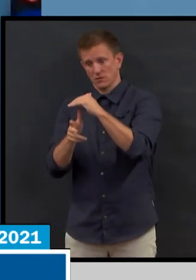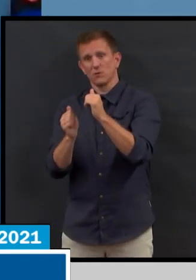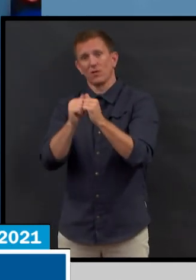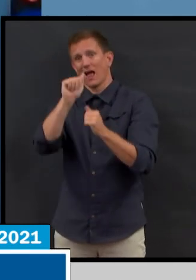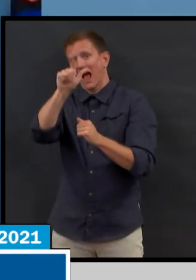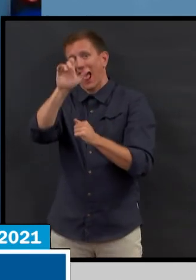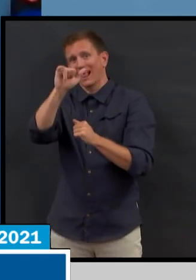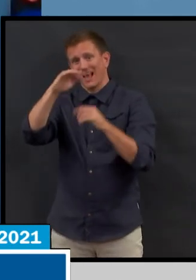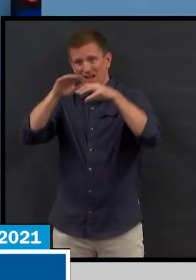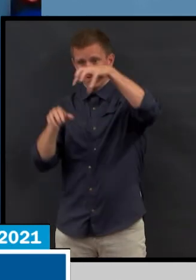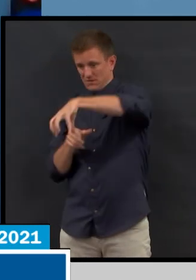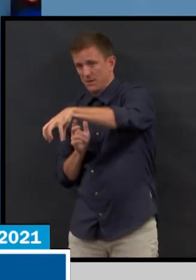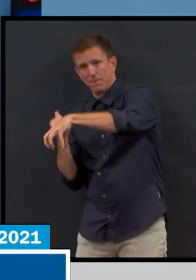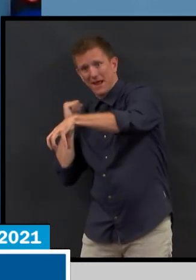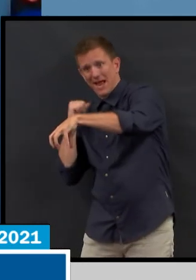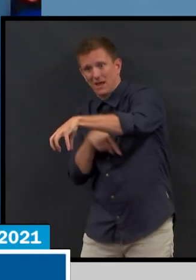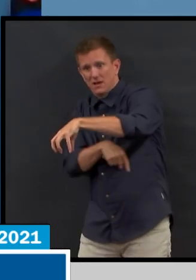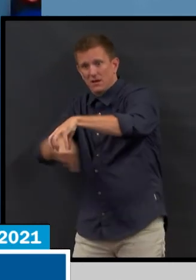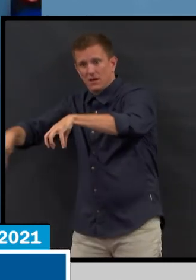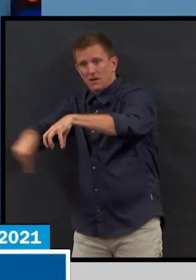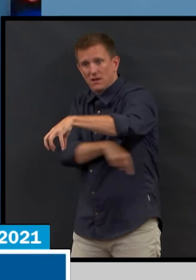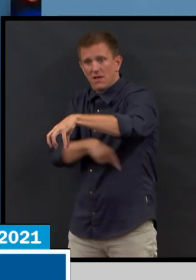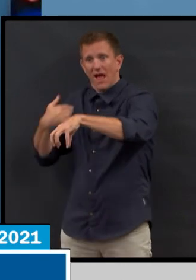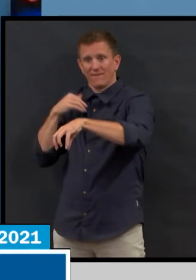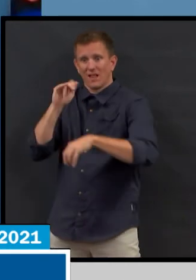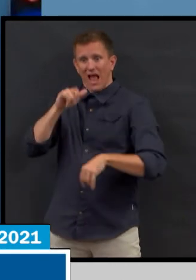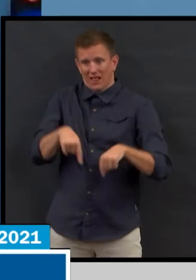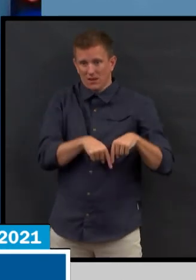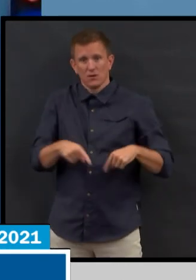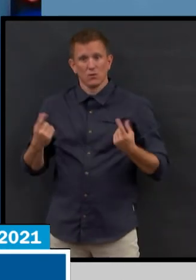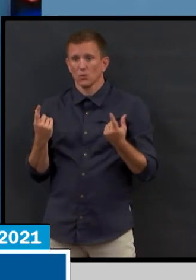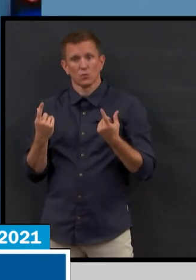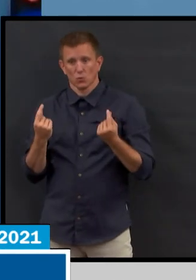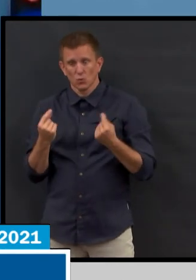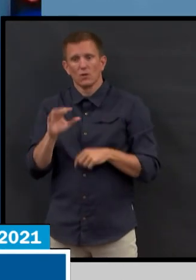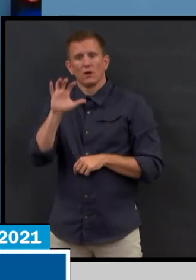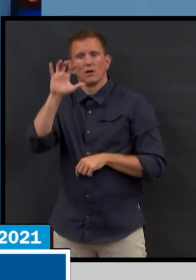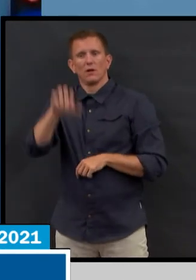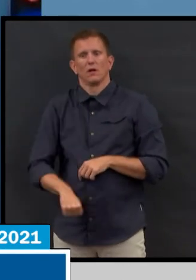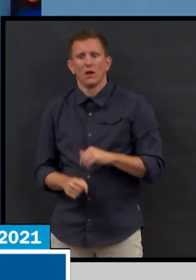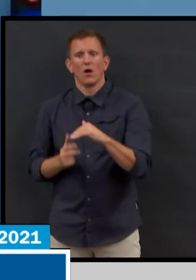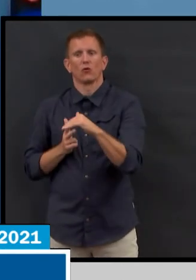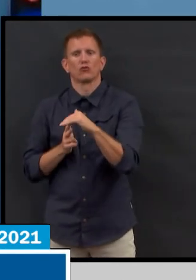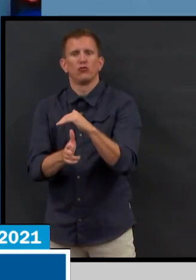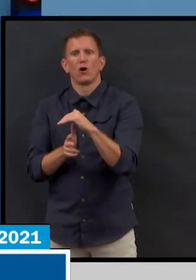tear down that garage and just build a small and i'll just approximately 500 to 600 square foot